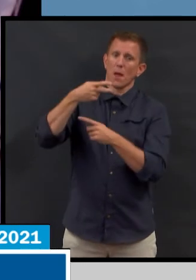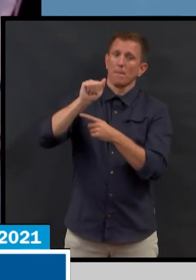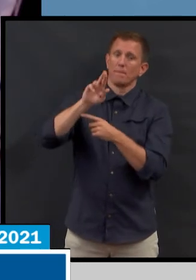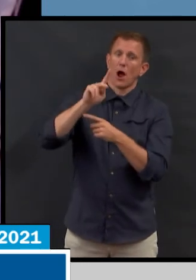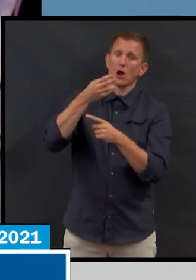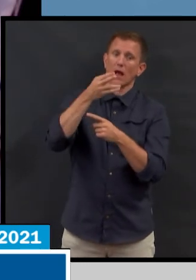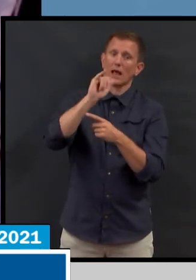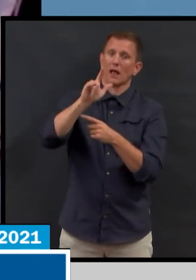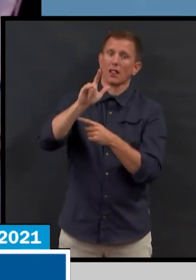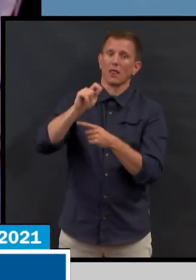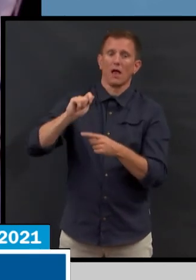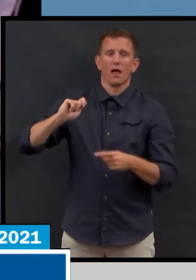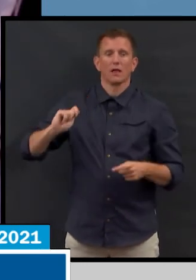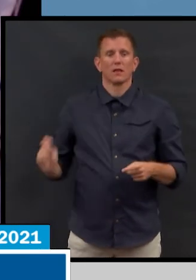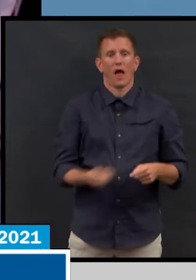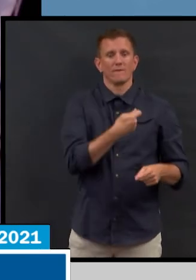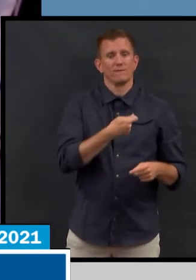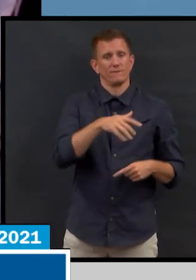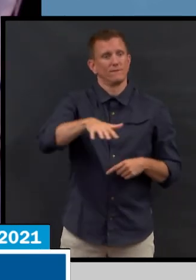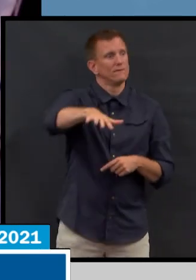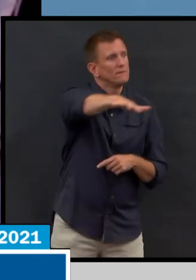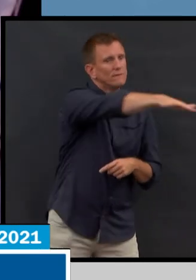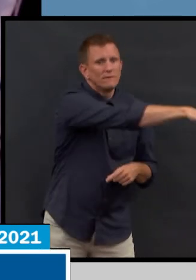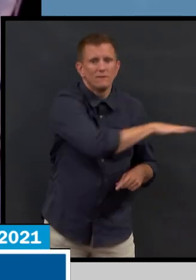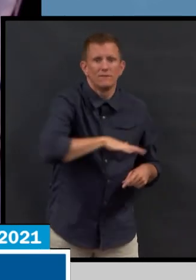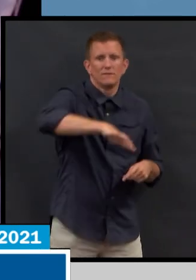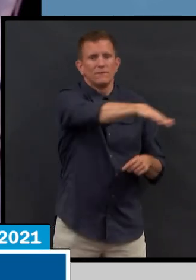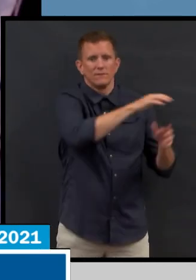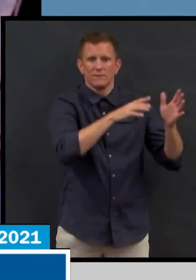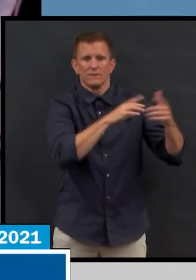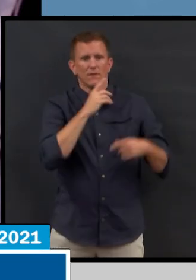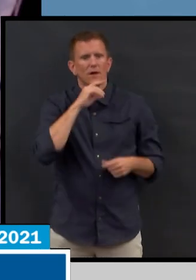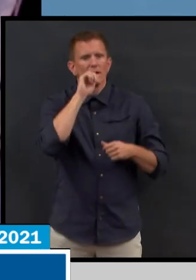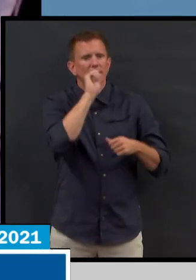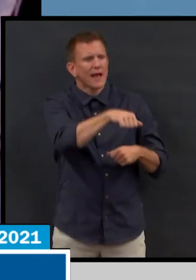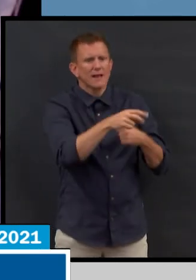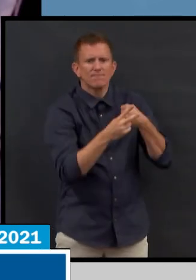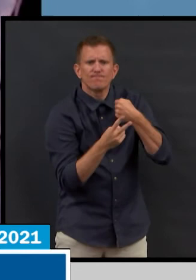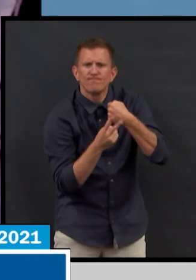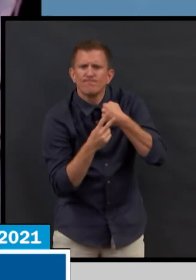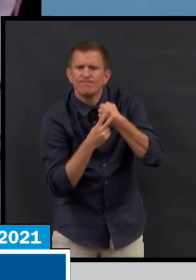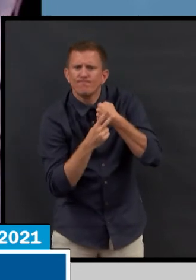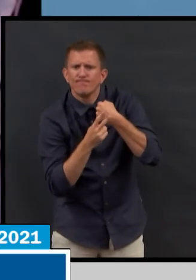conservation easement and instead allowed and is working alongside a developer to purchase it